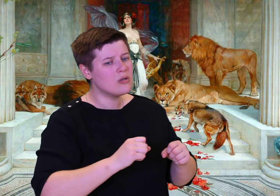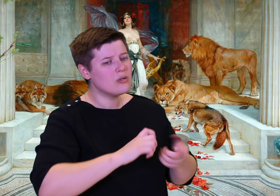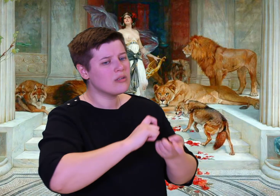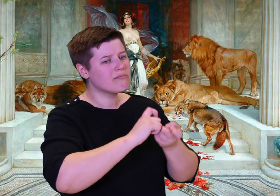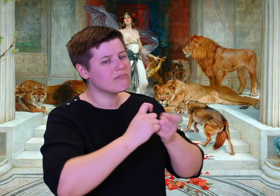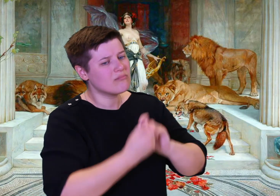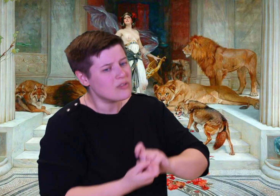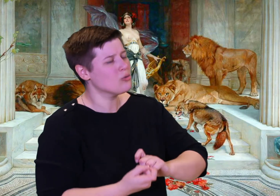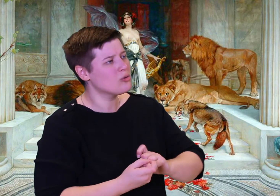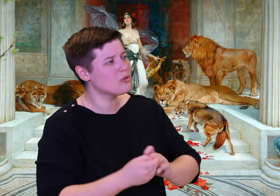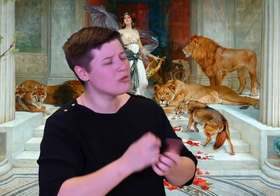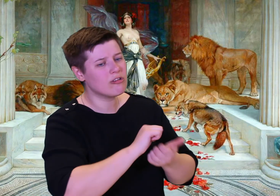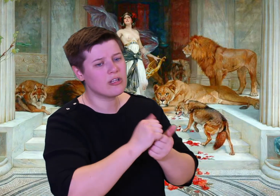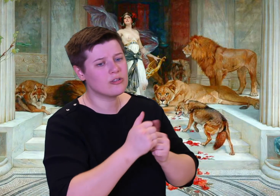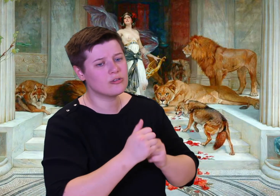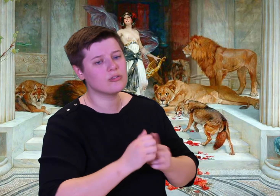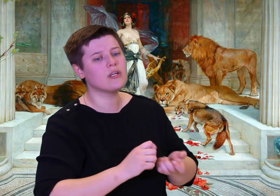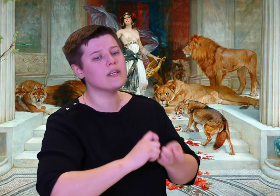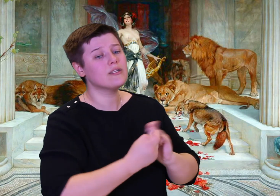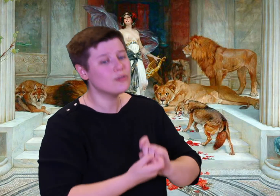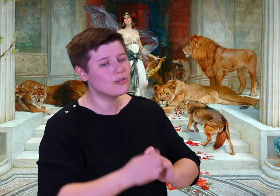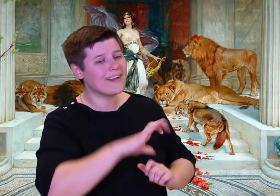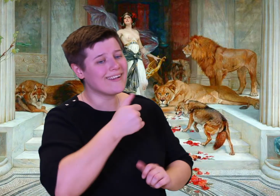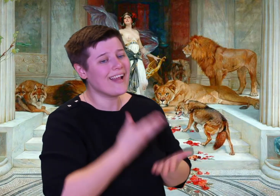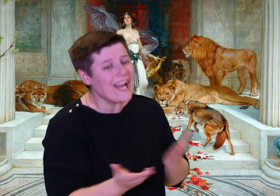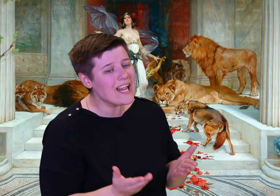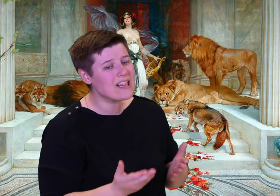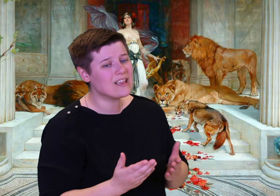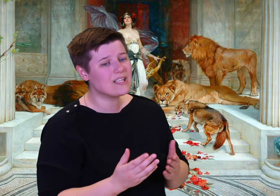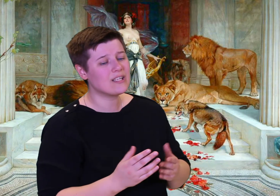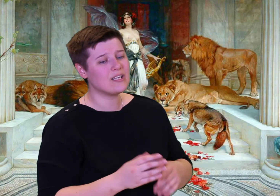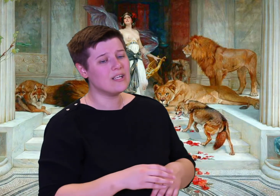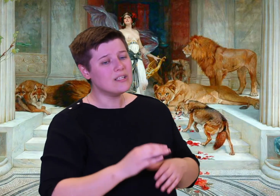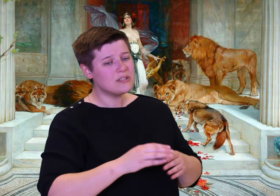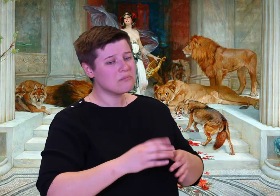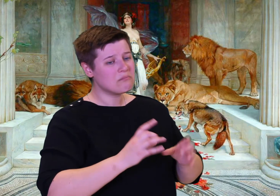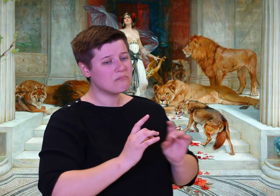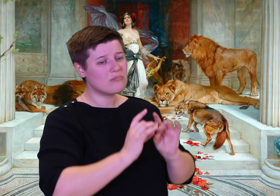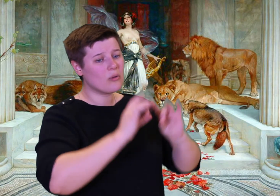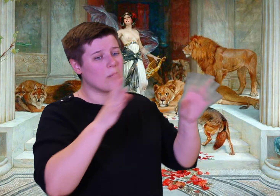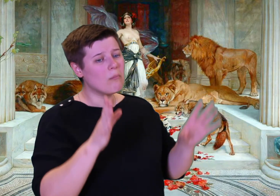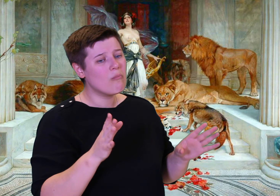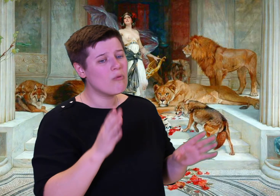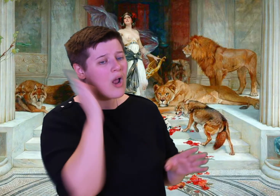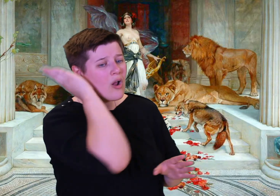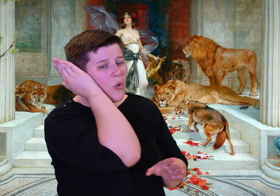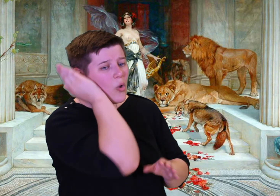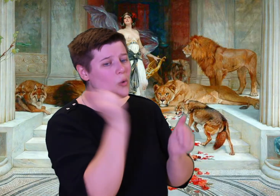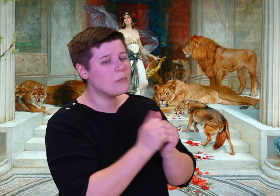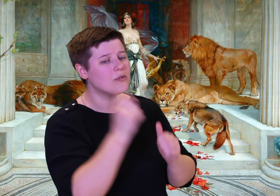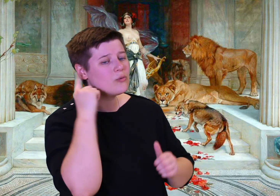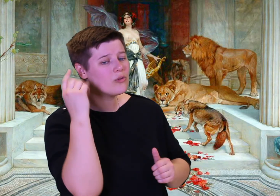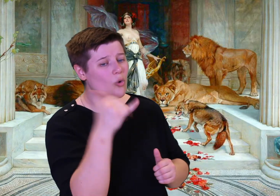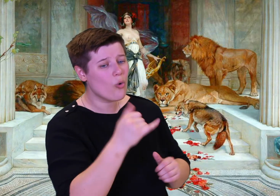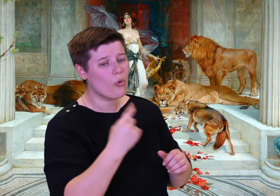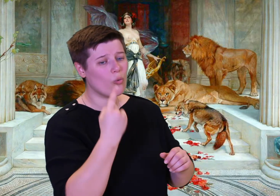'Now, go! Out to the sty, and lie there with your men!' But I drew my sharp sword from